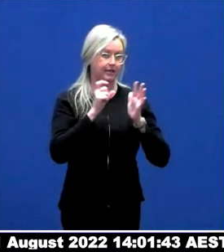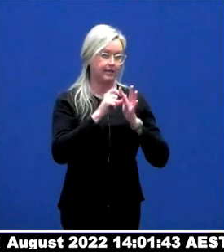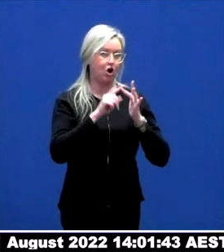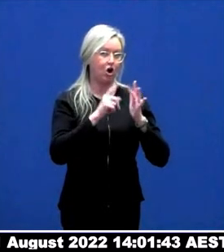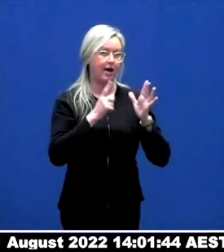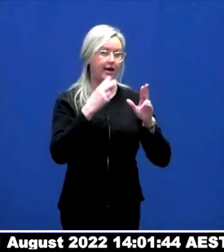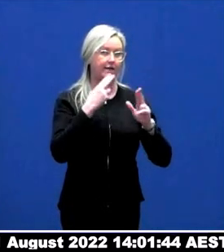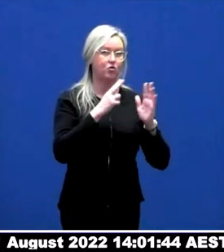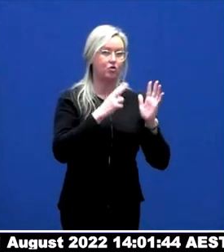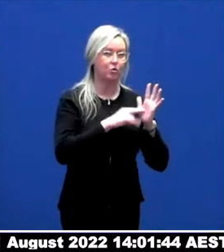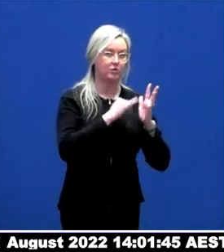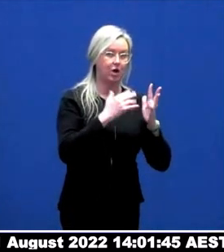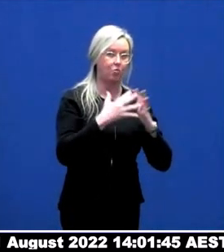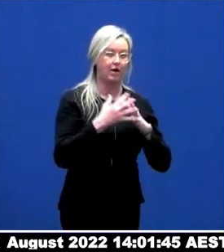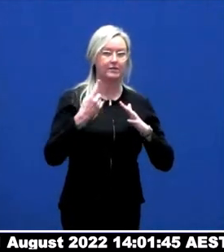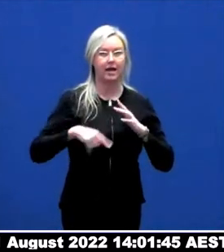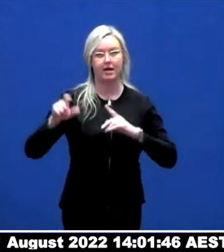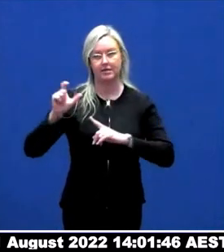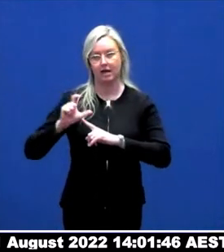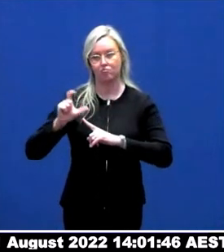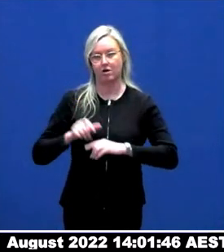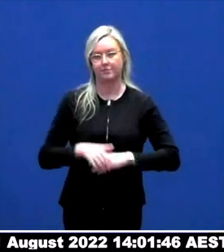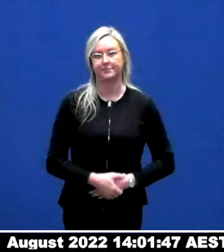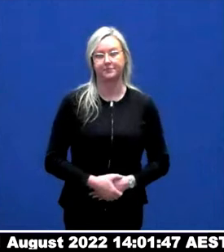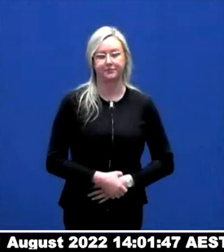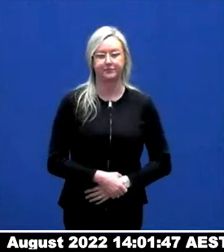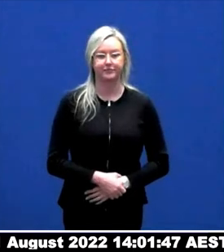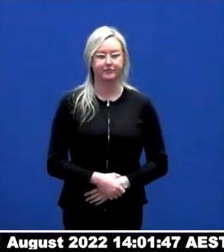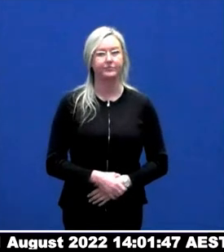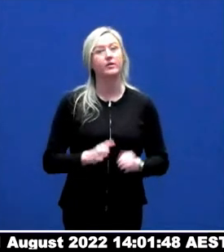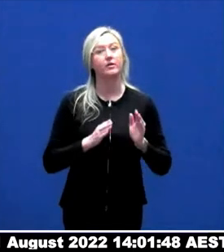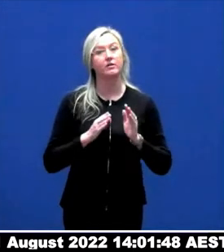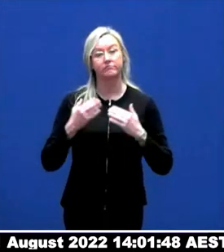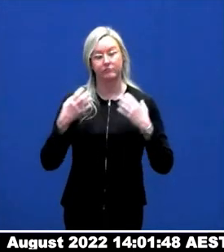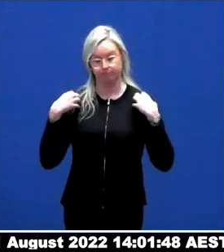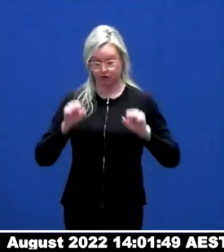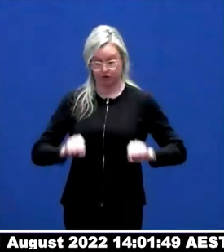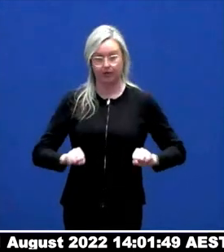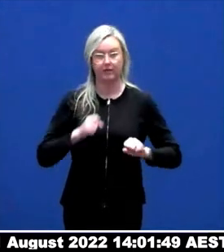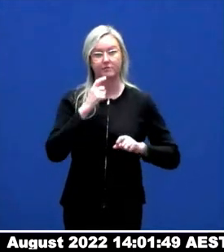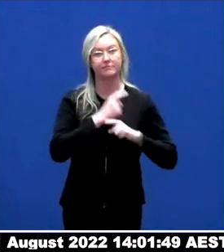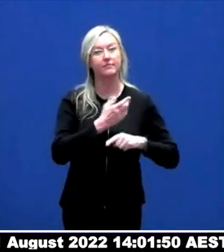Agency. CHAIR: Ms Short, thank you very much for coming to the Royal Commission and for